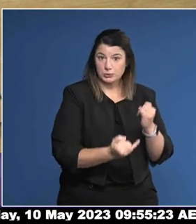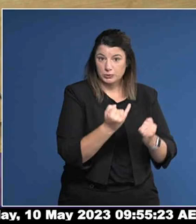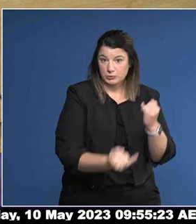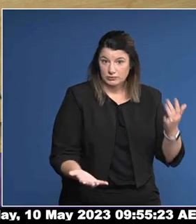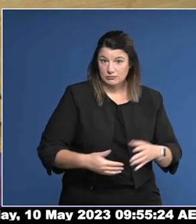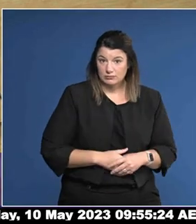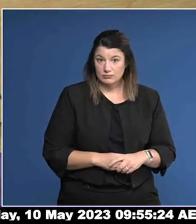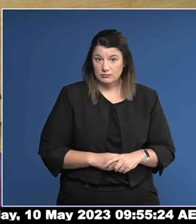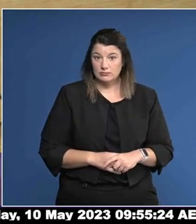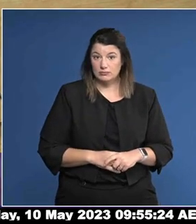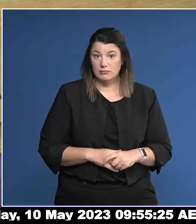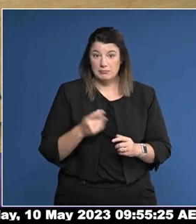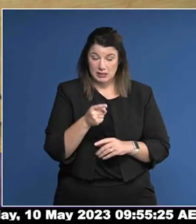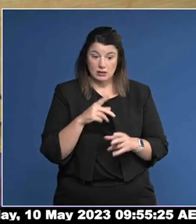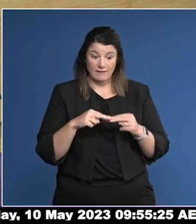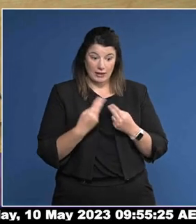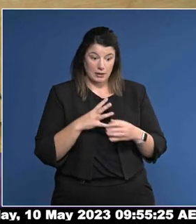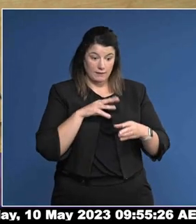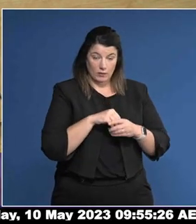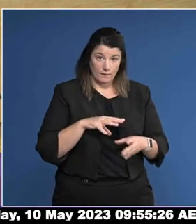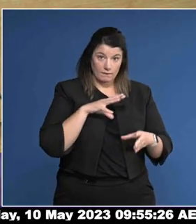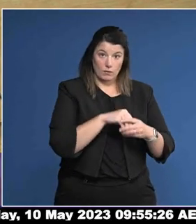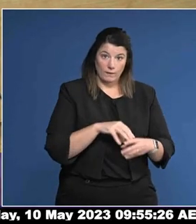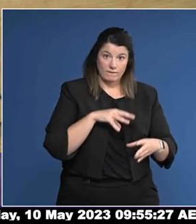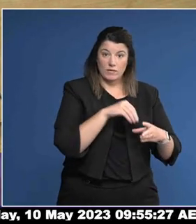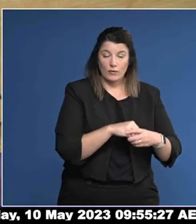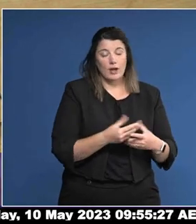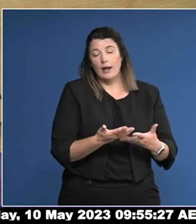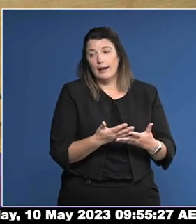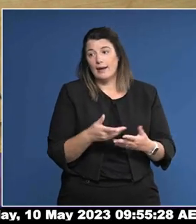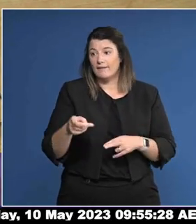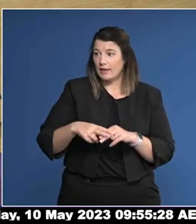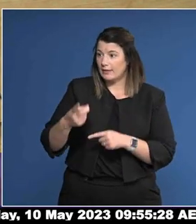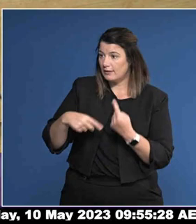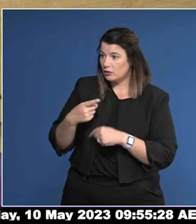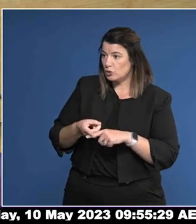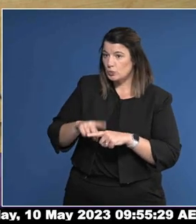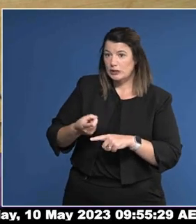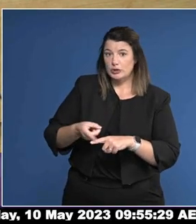with this family, excuses continued to be made because Paul Barrett was dealing with